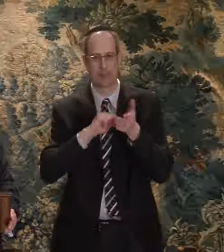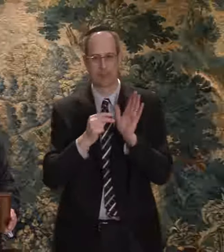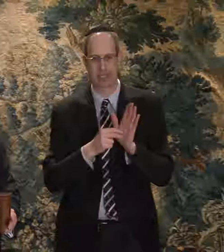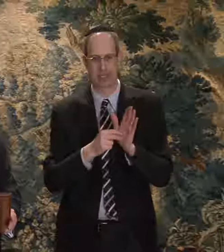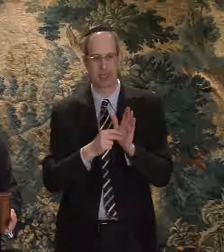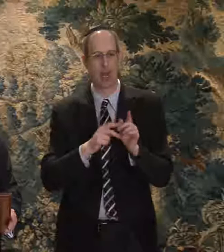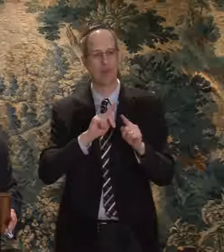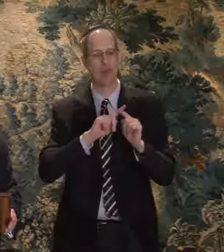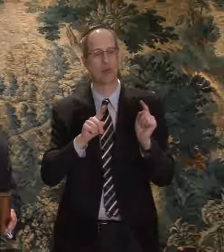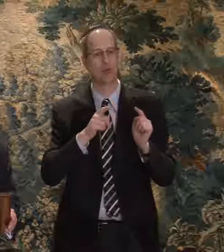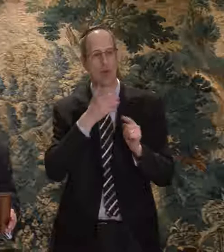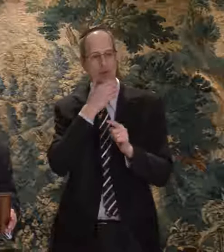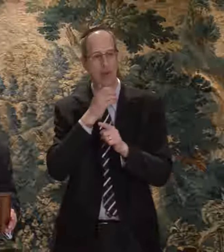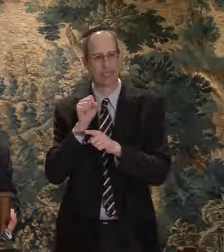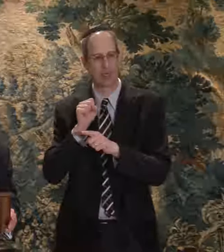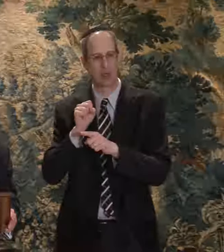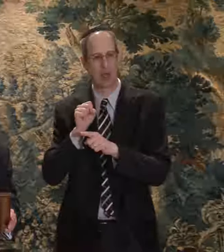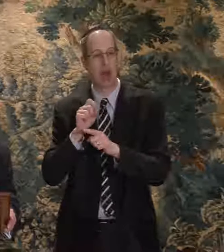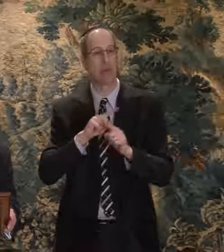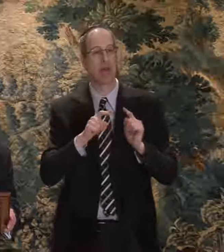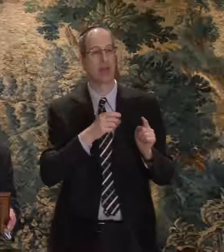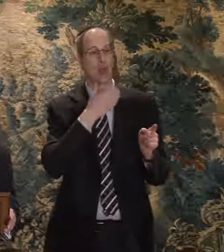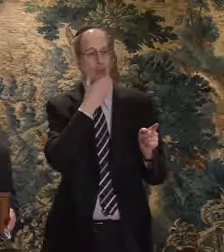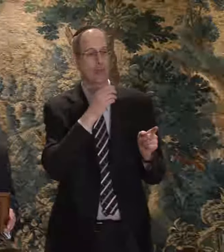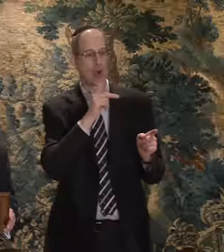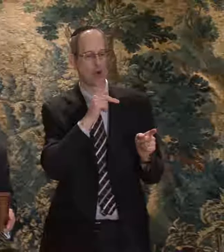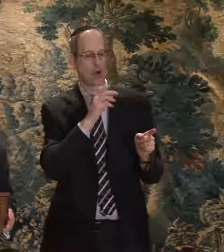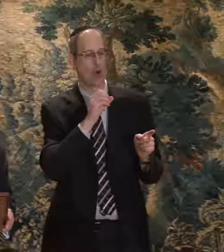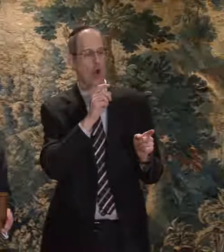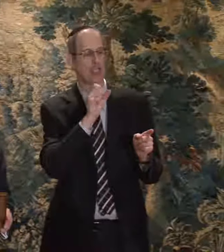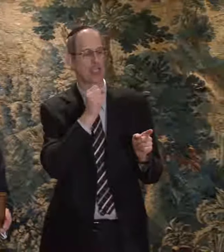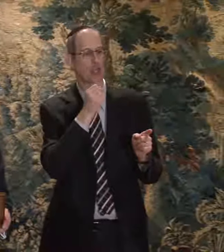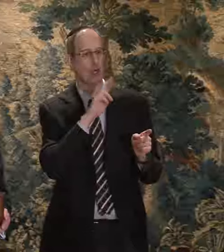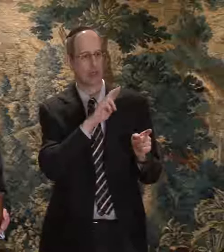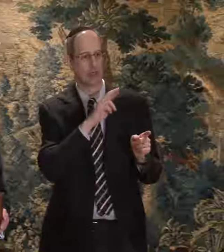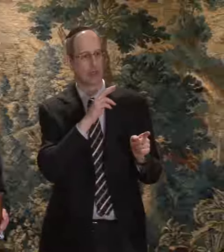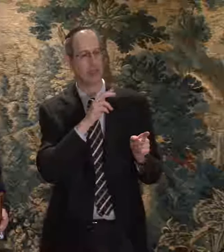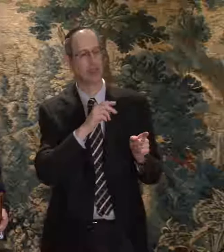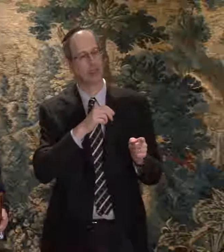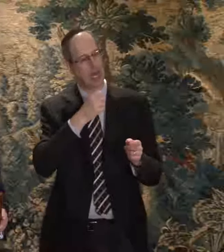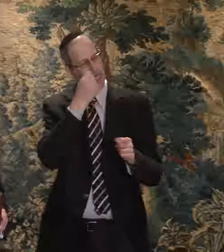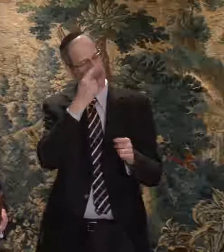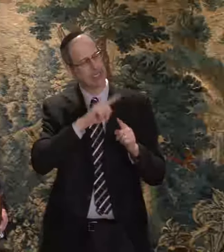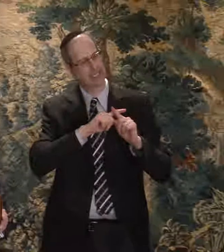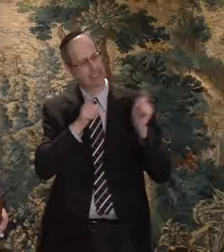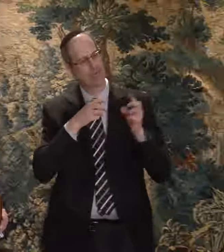rabbi Shara said you know how the cuts go Rebbe understood it he understood it a totally different way and he understood it the following way